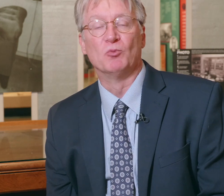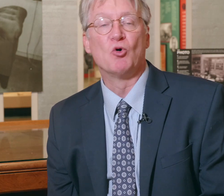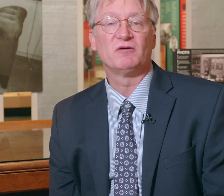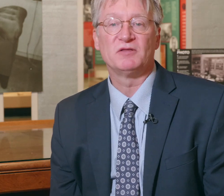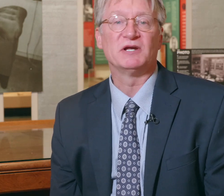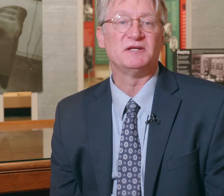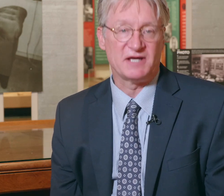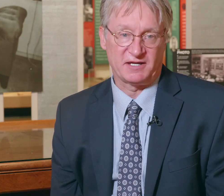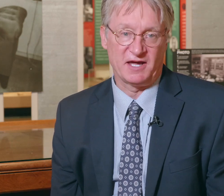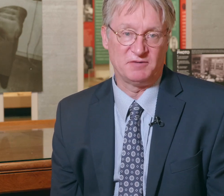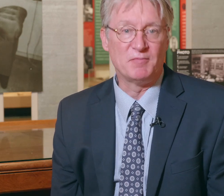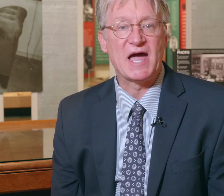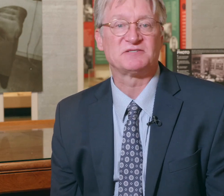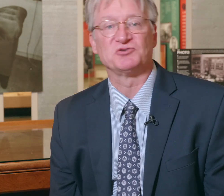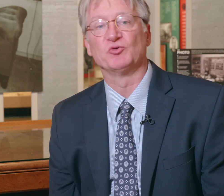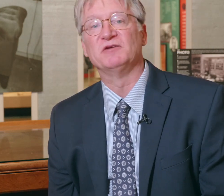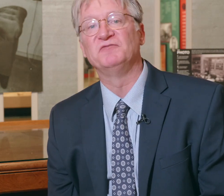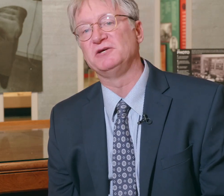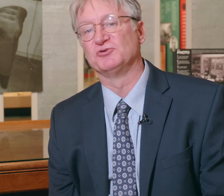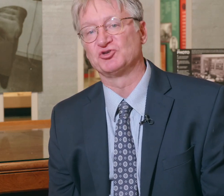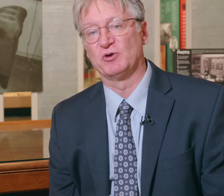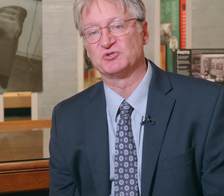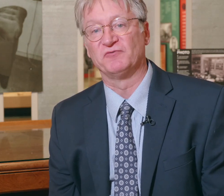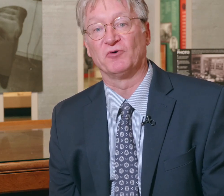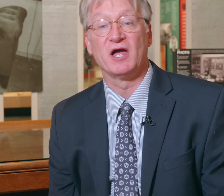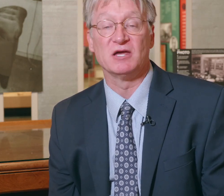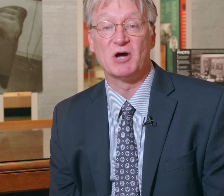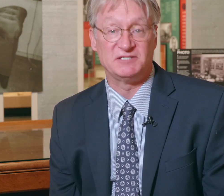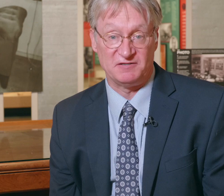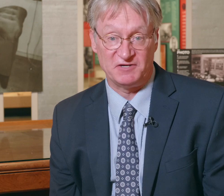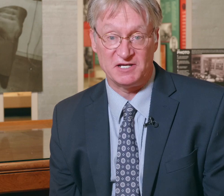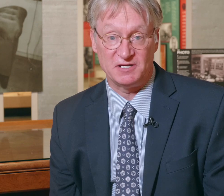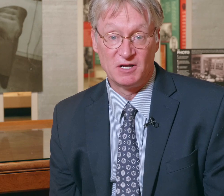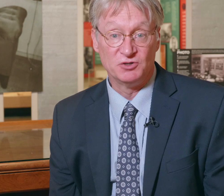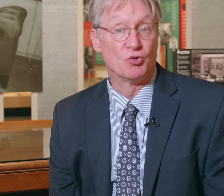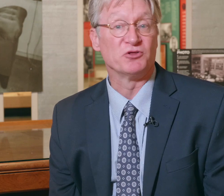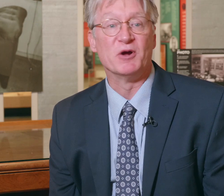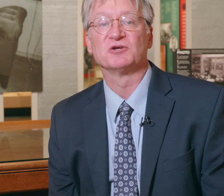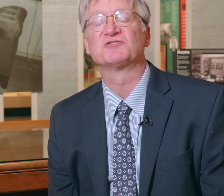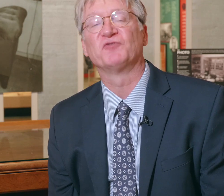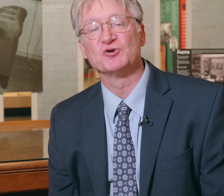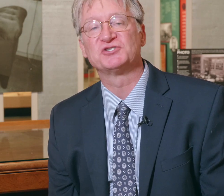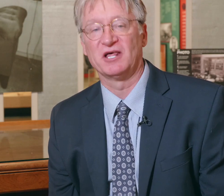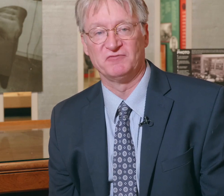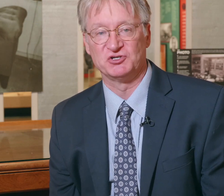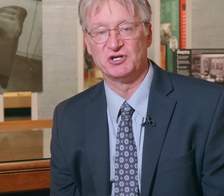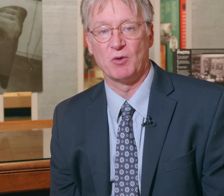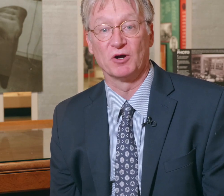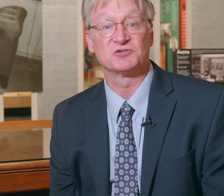For more than a decade, Max has written video description for AMI-tv, North America's first television network